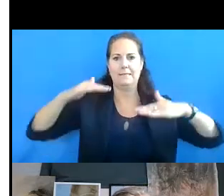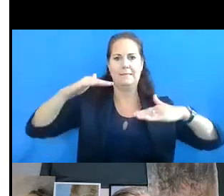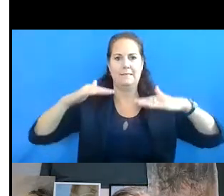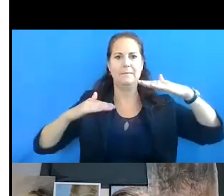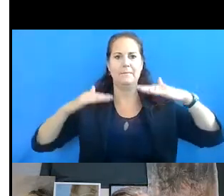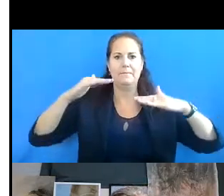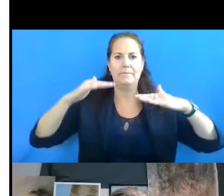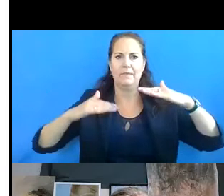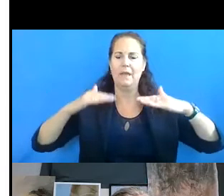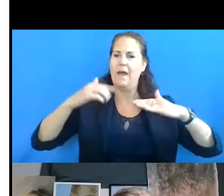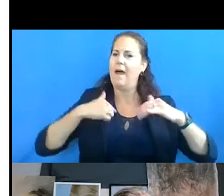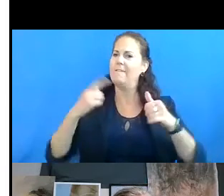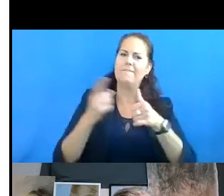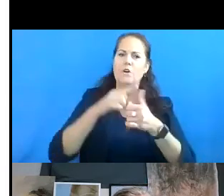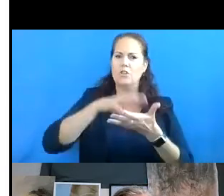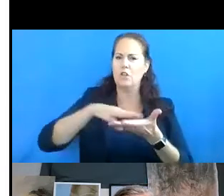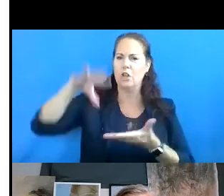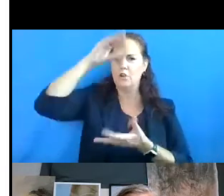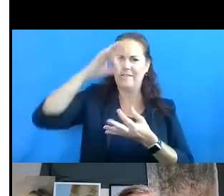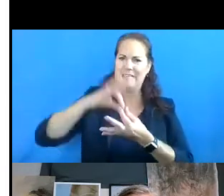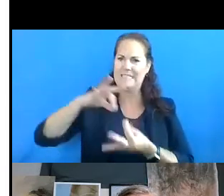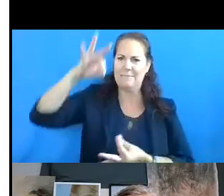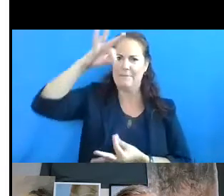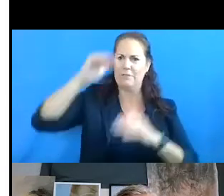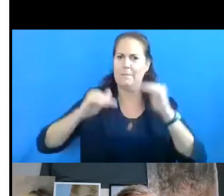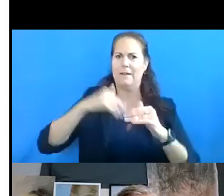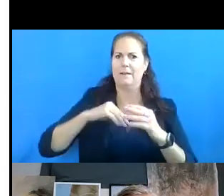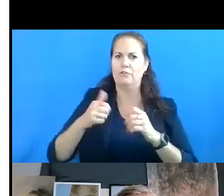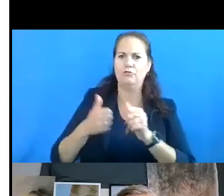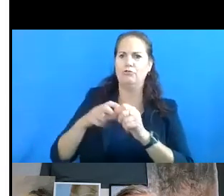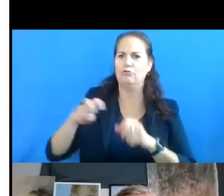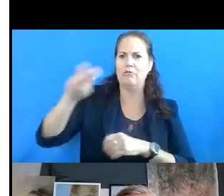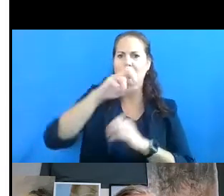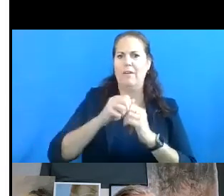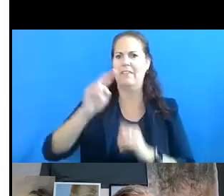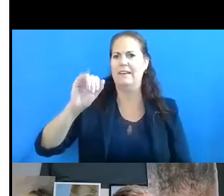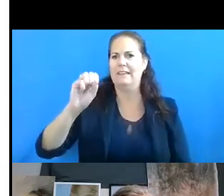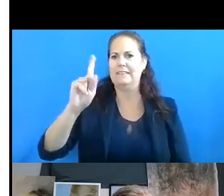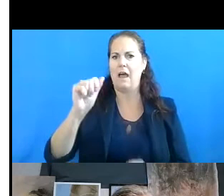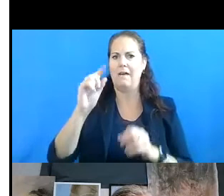I first learned of spiritual balance, I travelled with the Nisga'a for a year on the road before